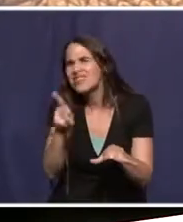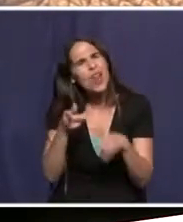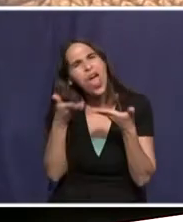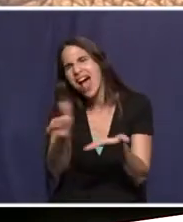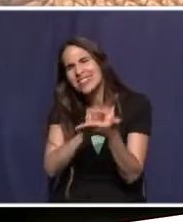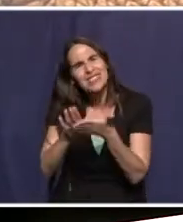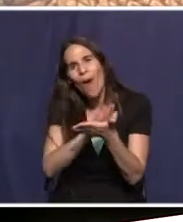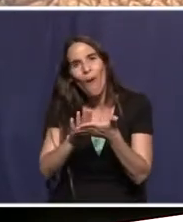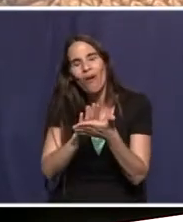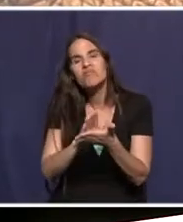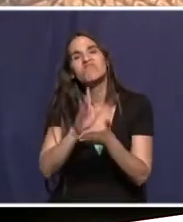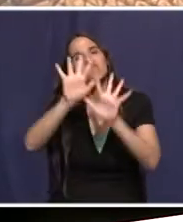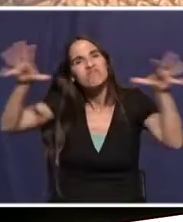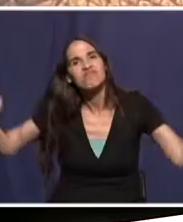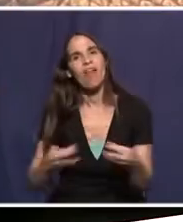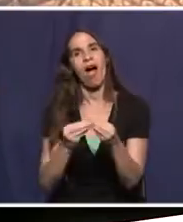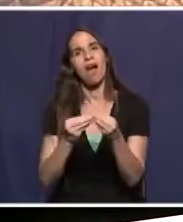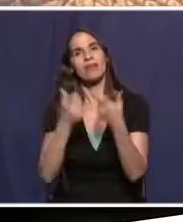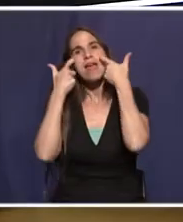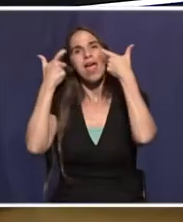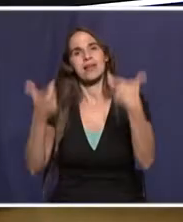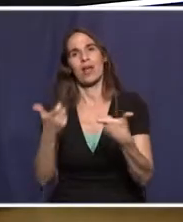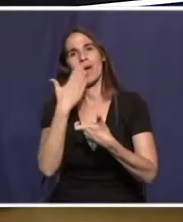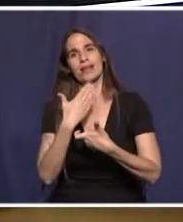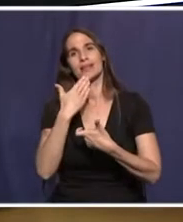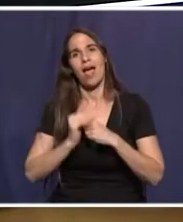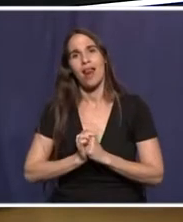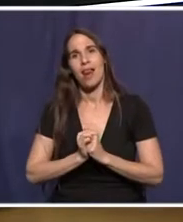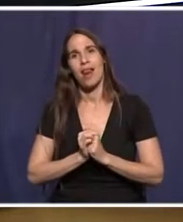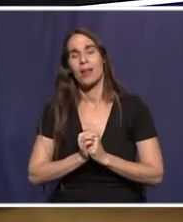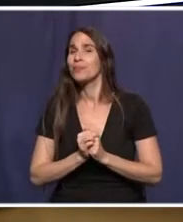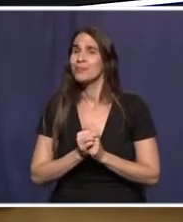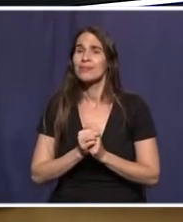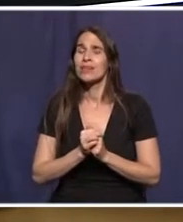and went out to protect Israel together? We live in a topsy-turvy world,